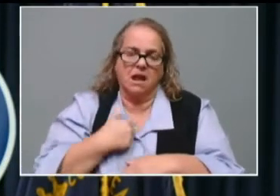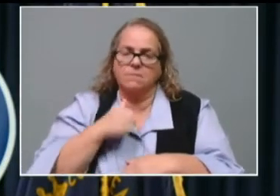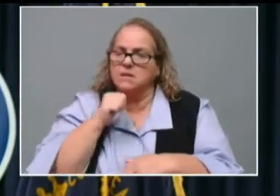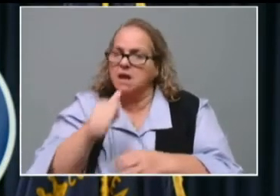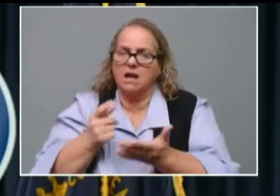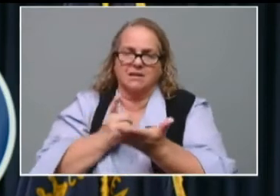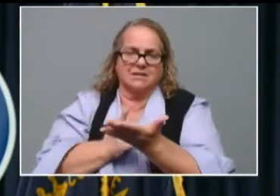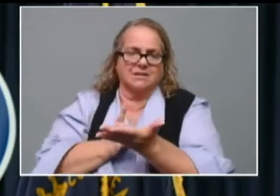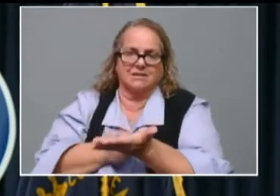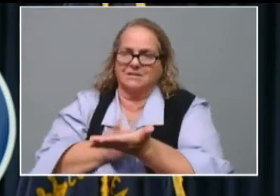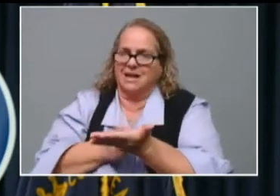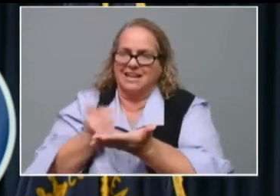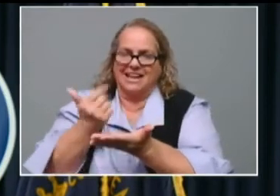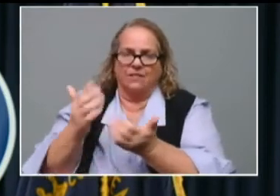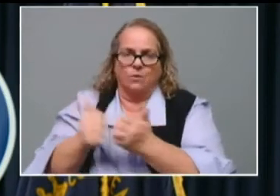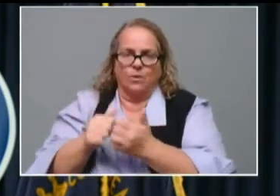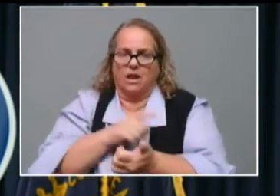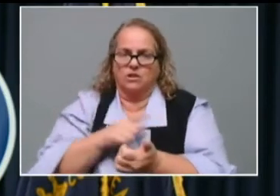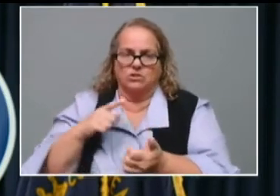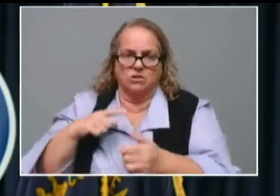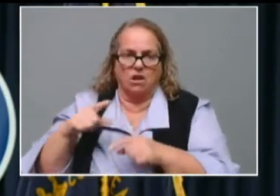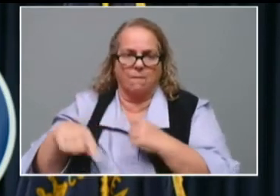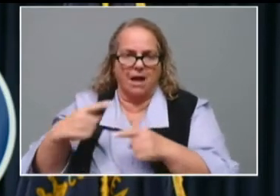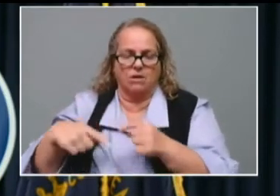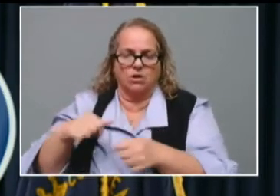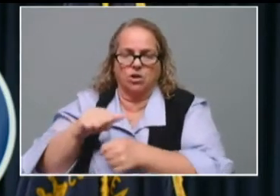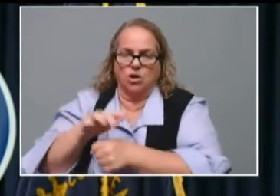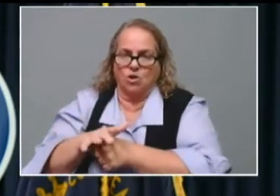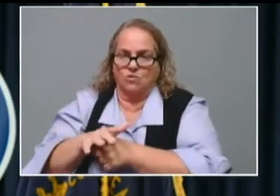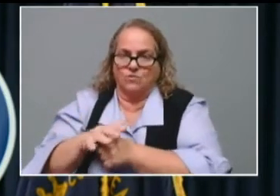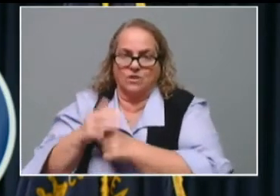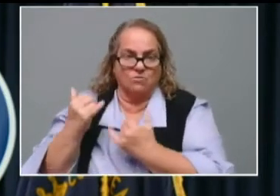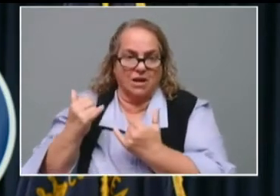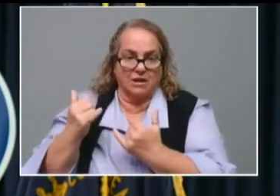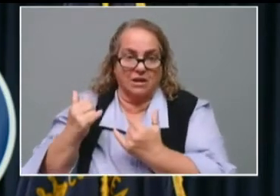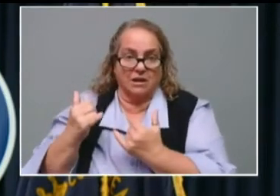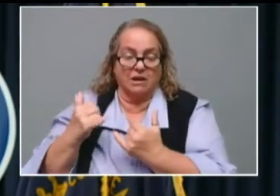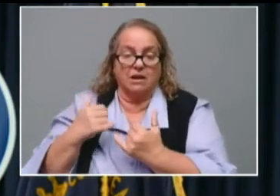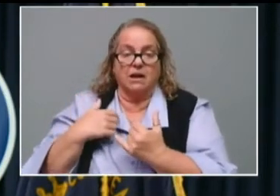at the moment attempting to have the hero pay which is directly related to